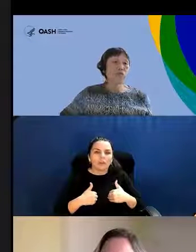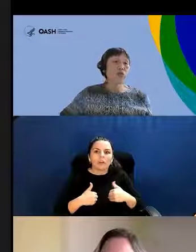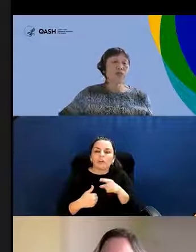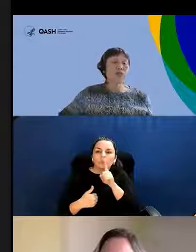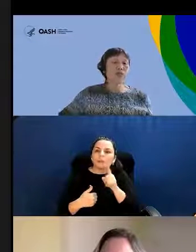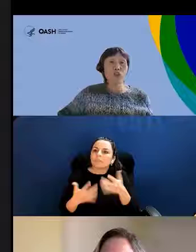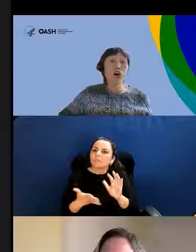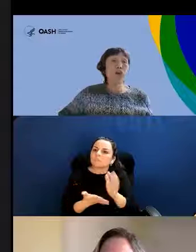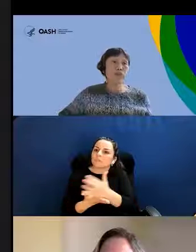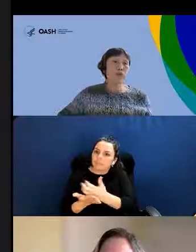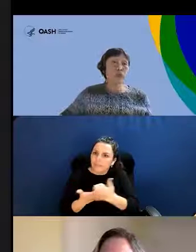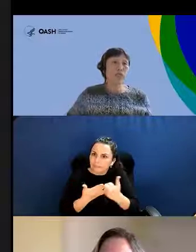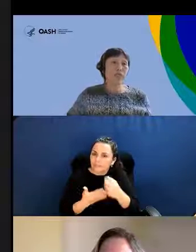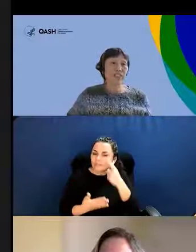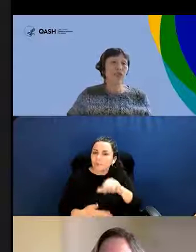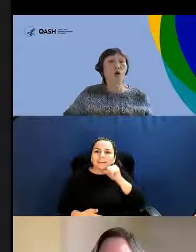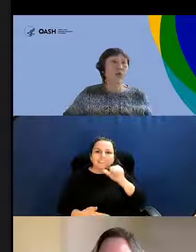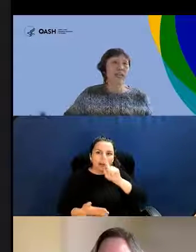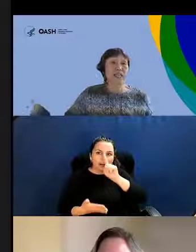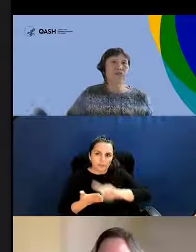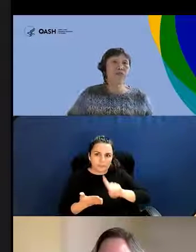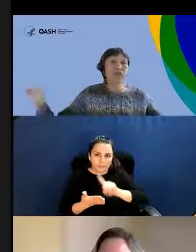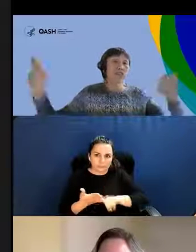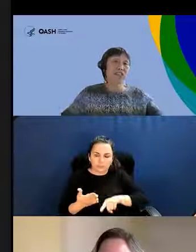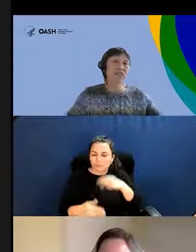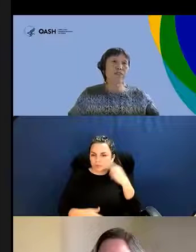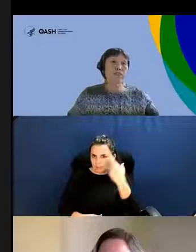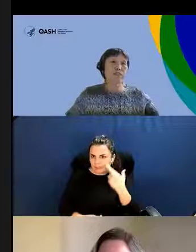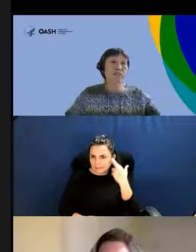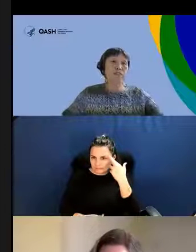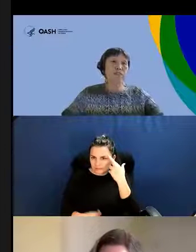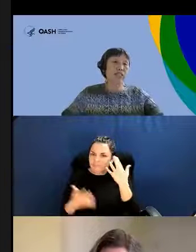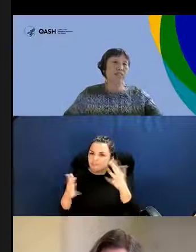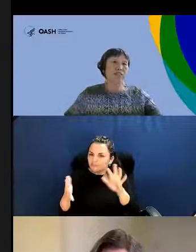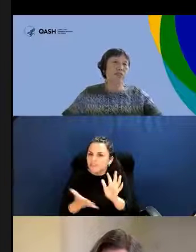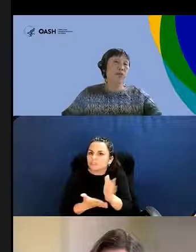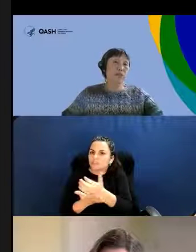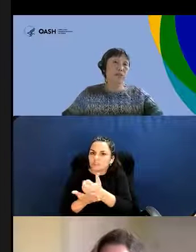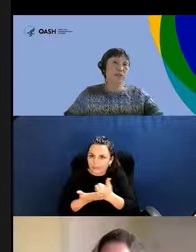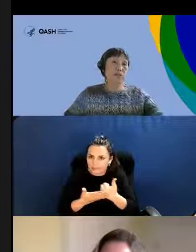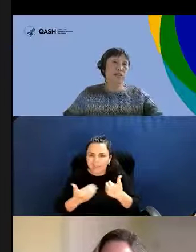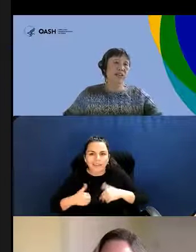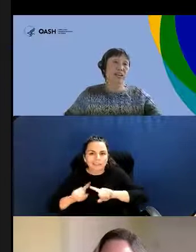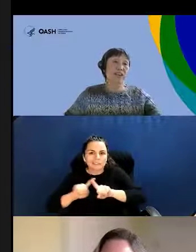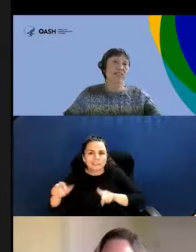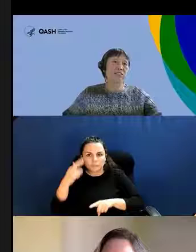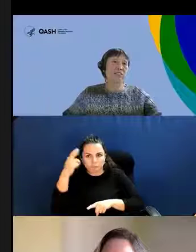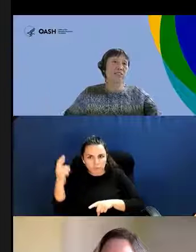for sort of non-research purposes already, so there's a different reason that they're collected.